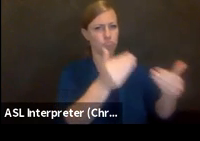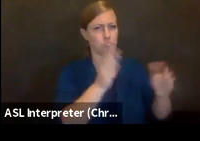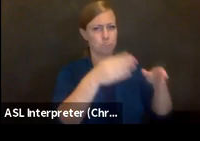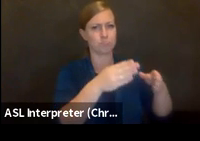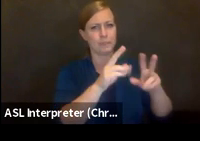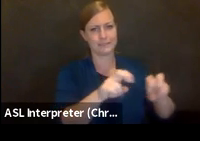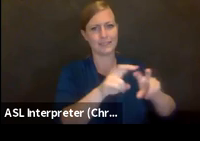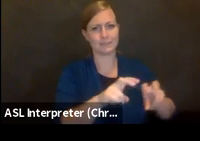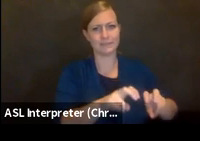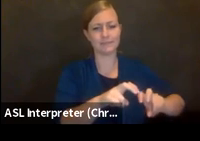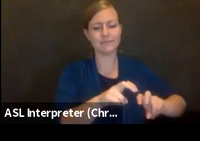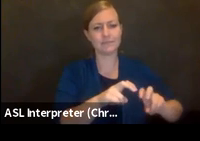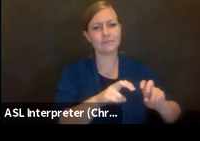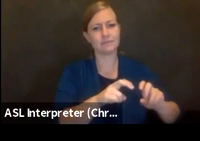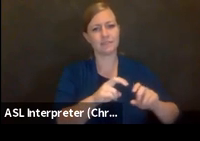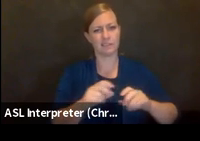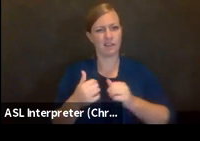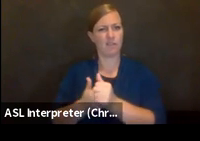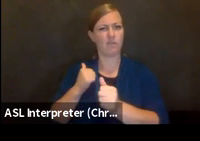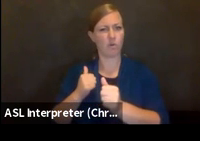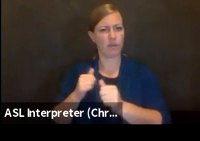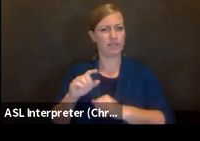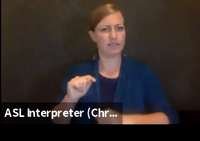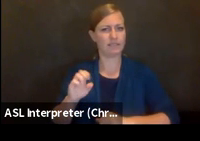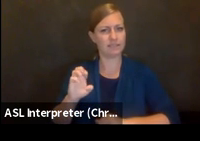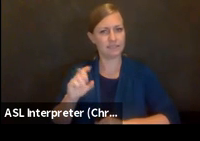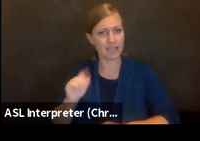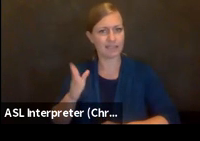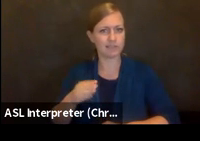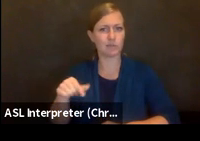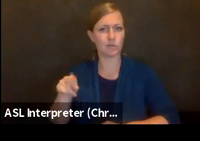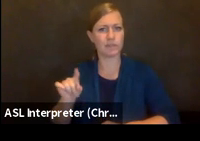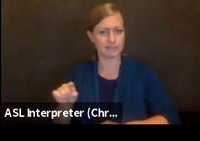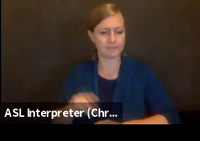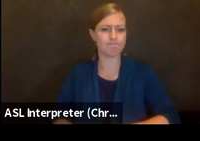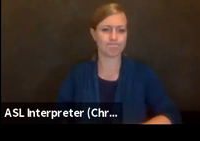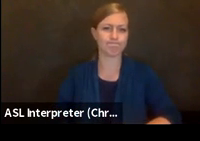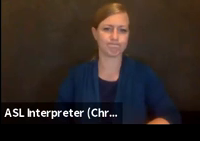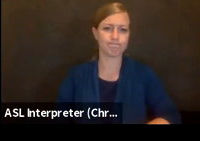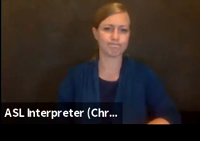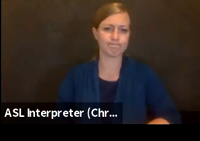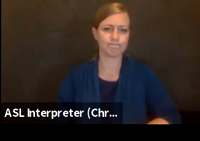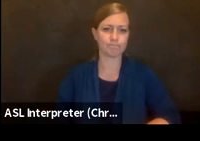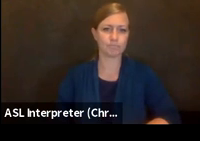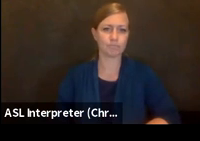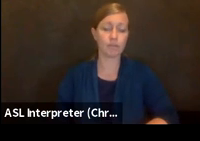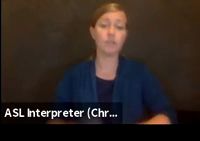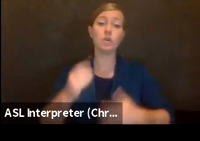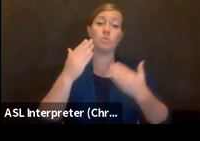ESD 189 - Amy Colburn: If you can avoid tests and quizzes and just work in assessments, if you have that option. So we're just going to open this just to see what it's like.